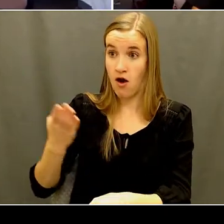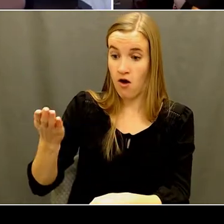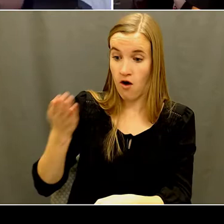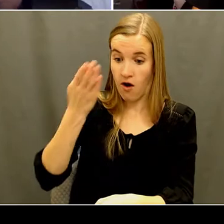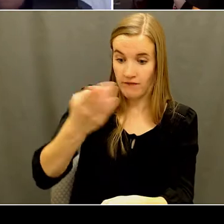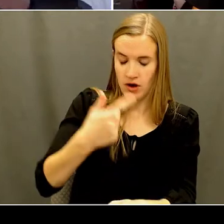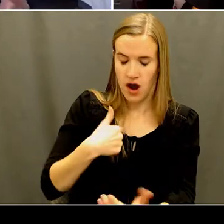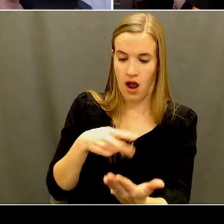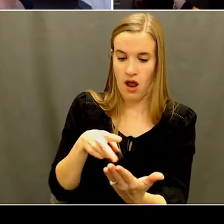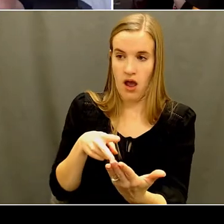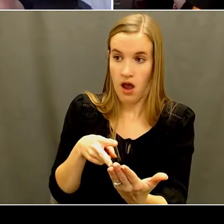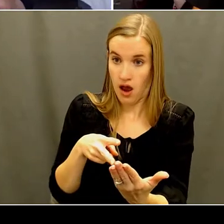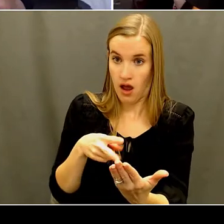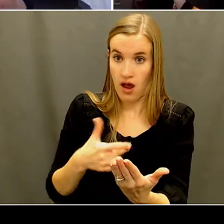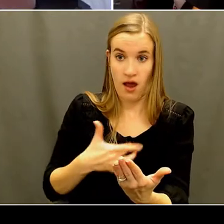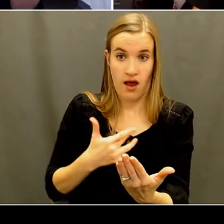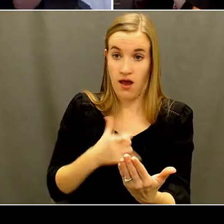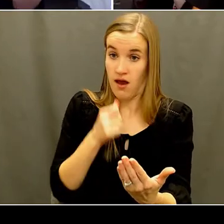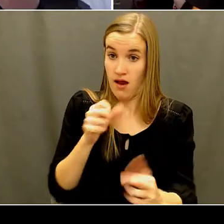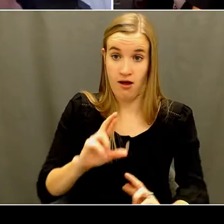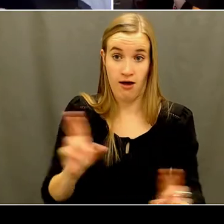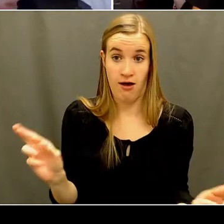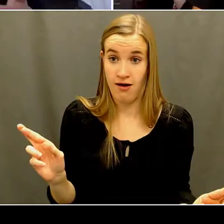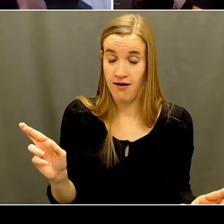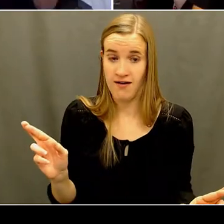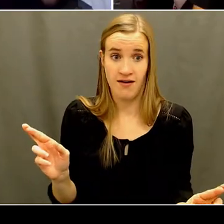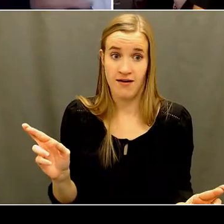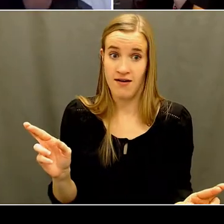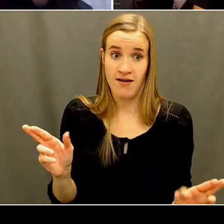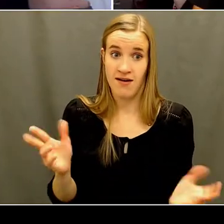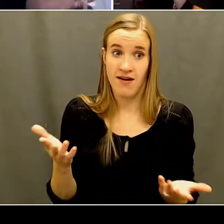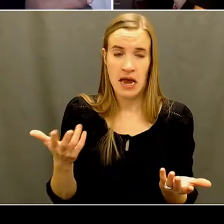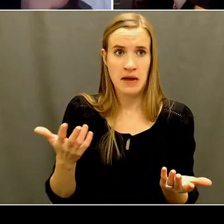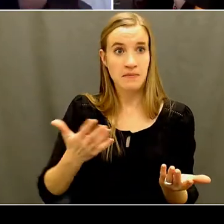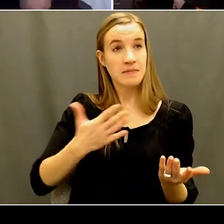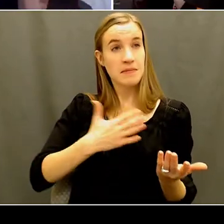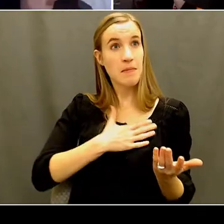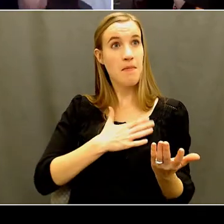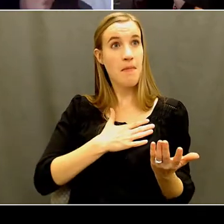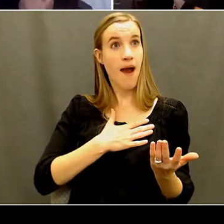this mistaken idea that in order to work for the Federal Government, you had to